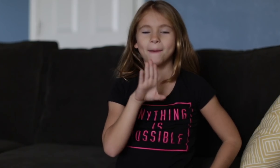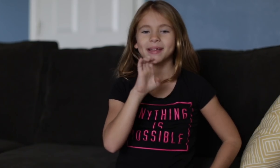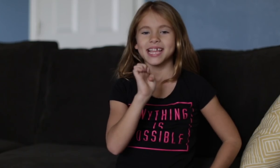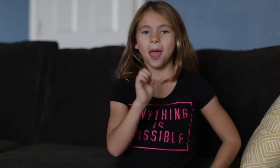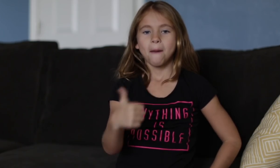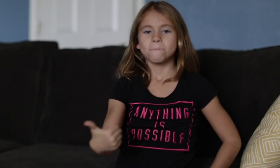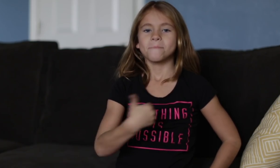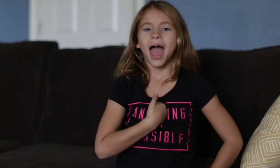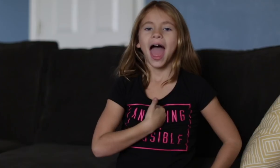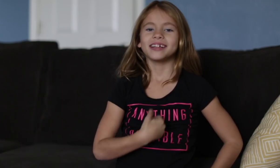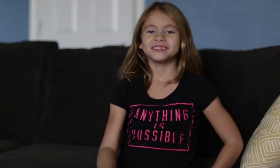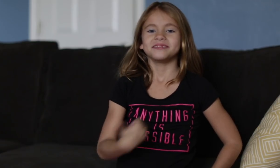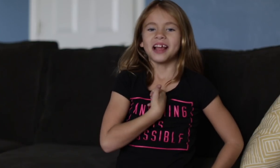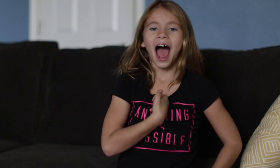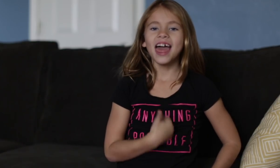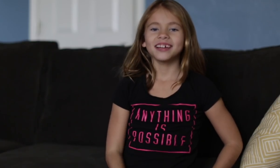I am being myself!